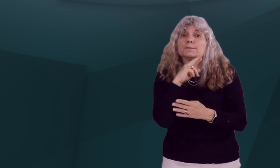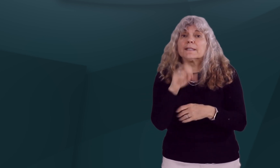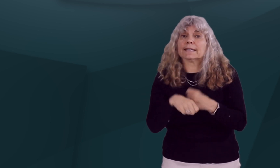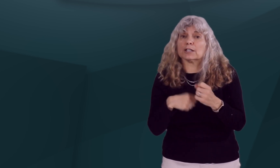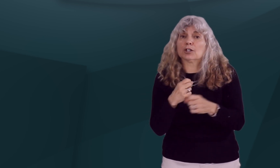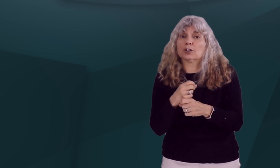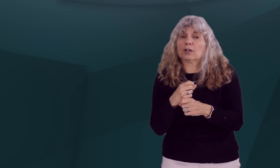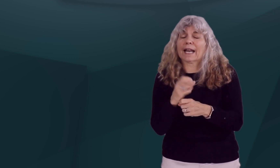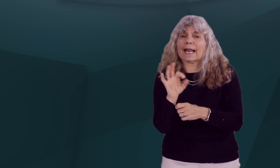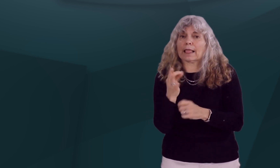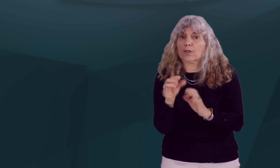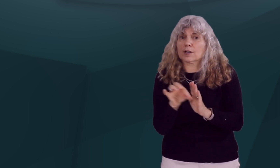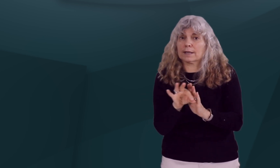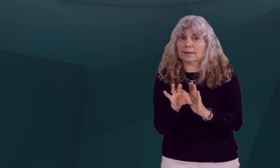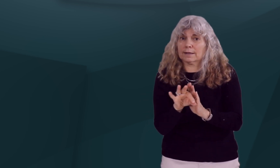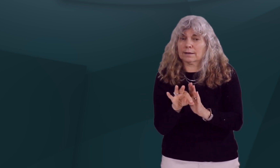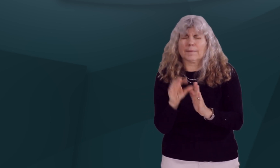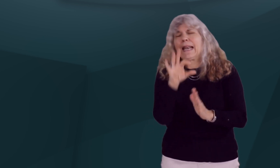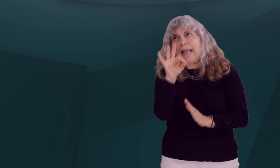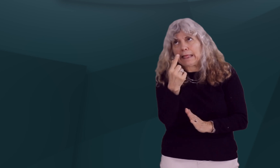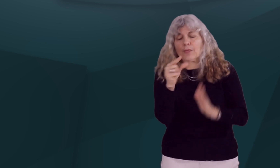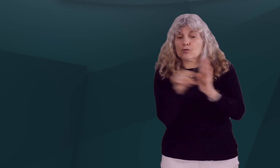It's better to begin when they are in the ninth grade.